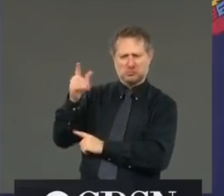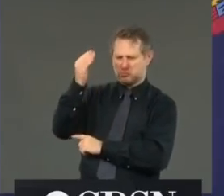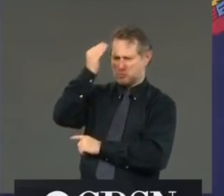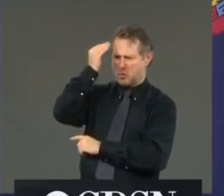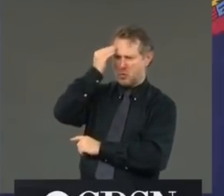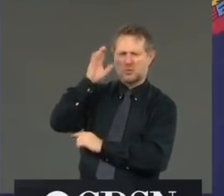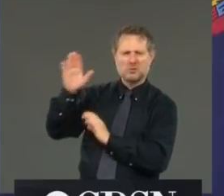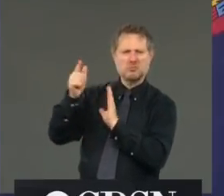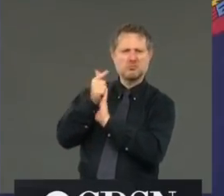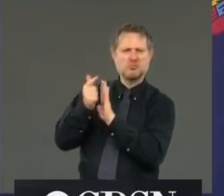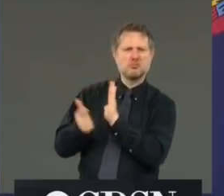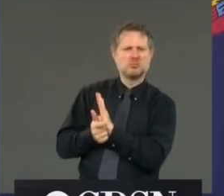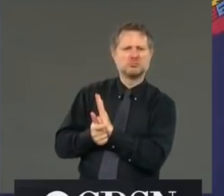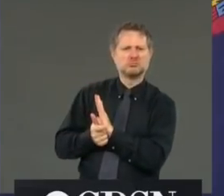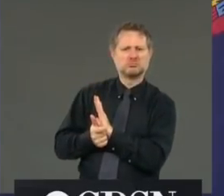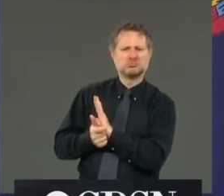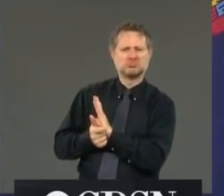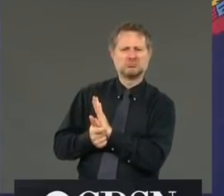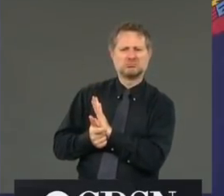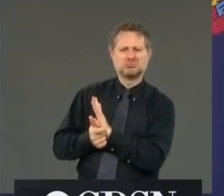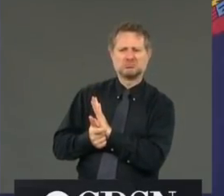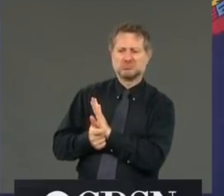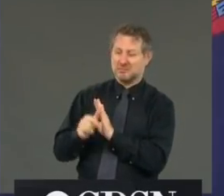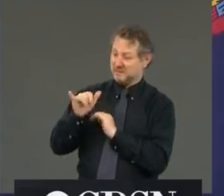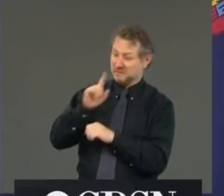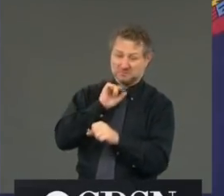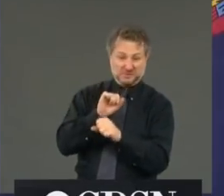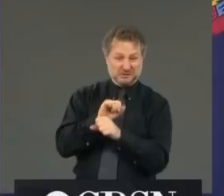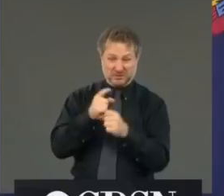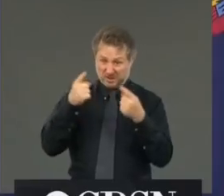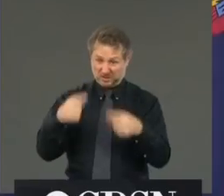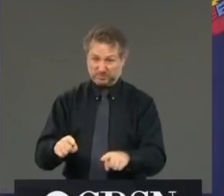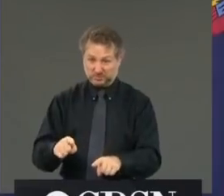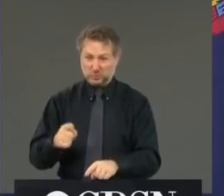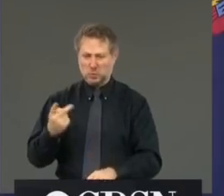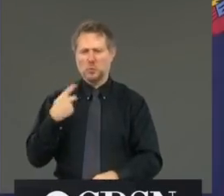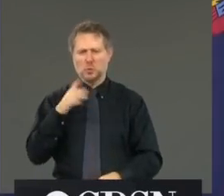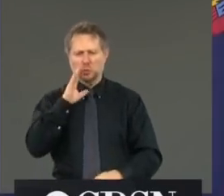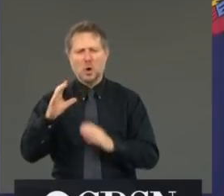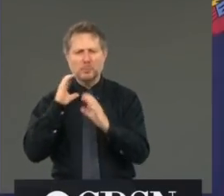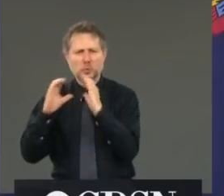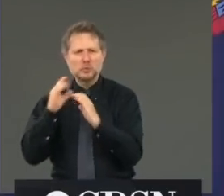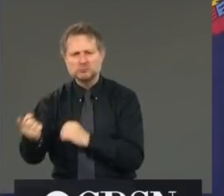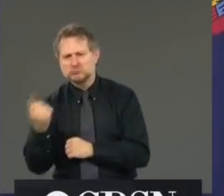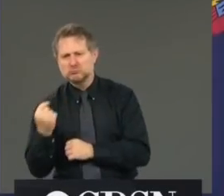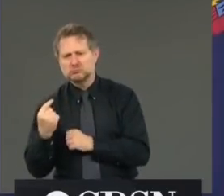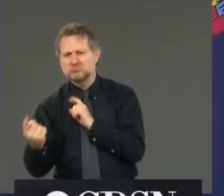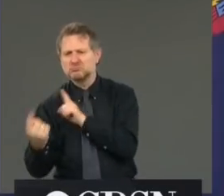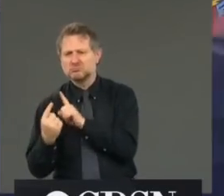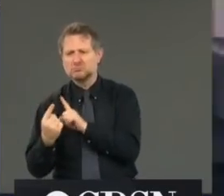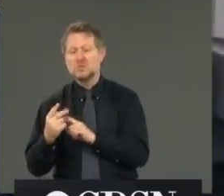AND SAY I THINK NEW YORK CITY SHOULD BE OPENED? WHAT HAPPENS, NOTHING. WHAT ARE NEW YORKERS TO MAKE